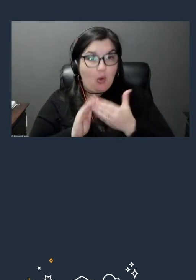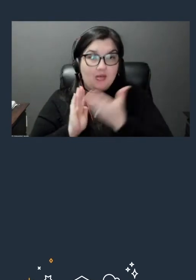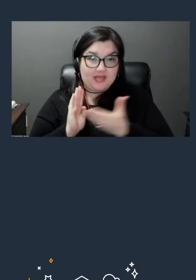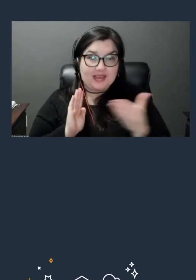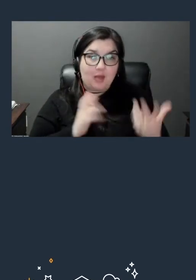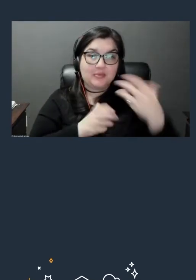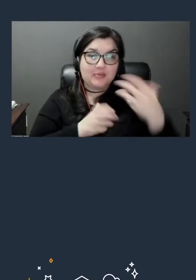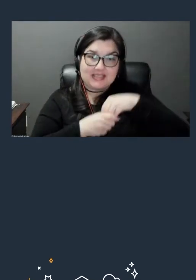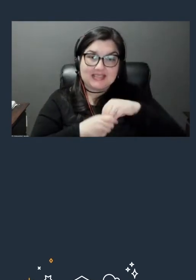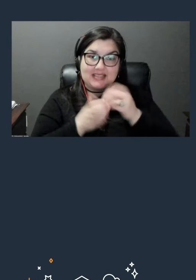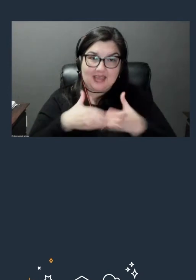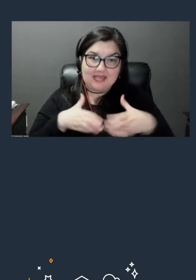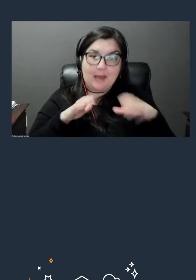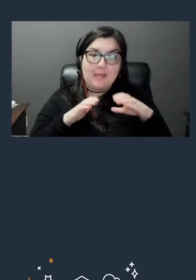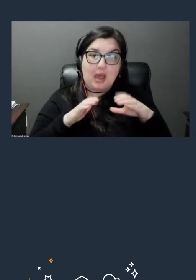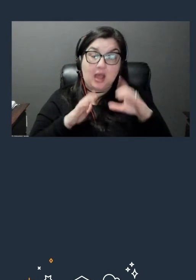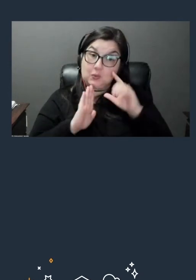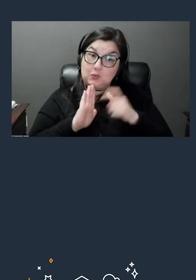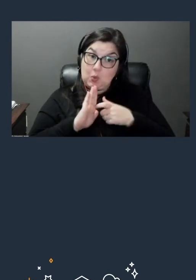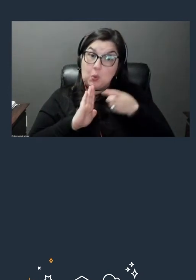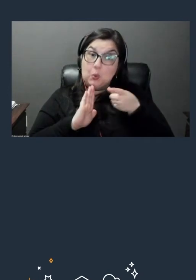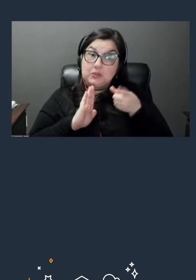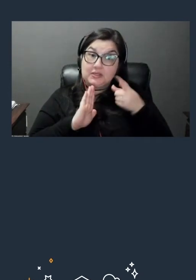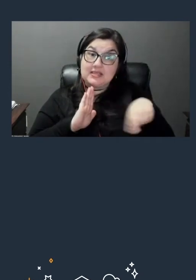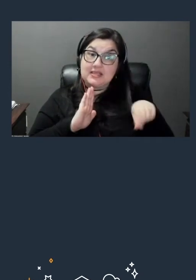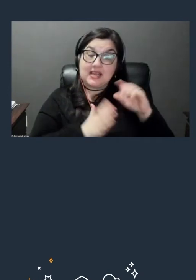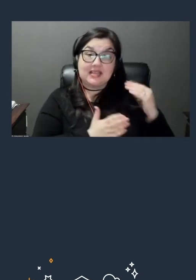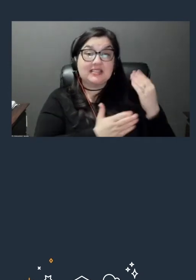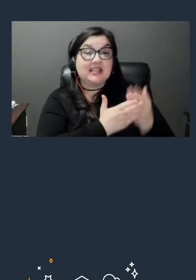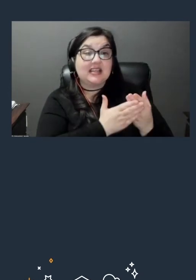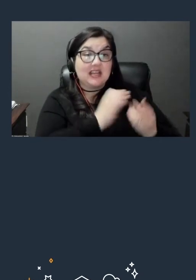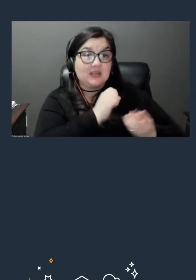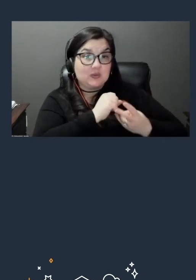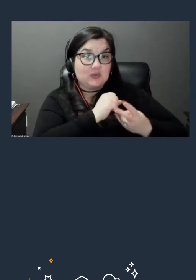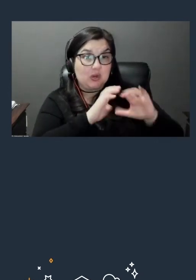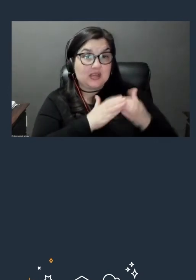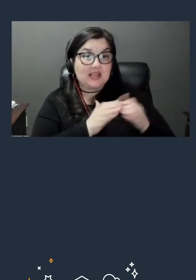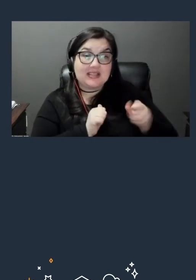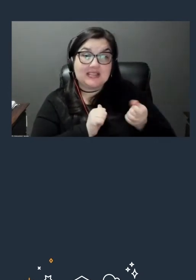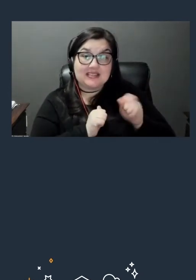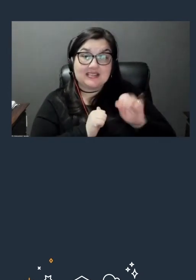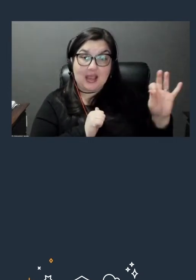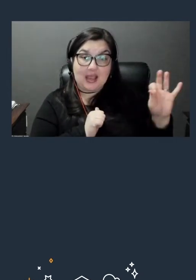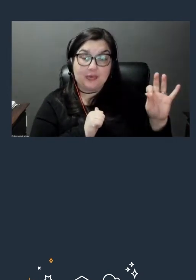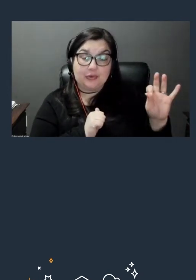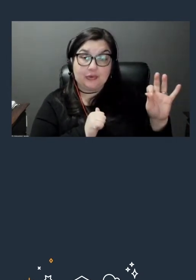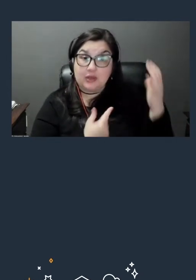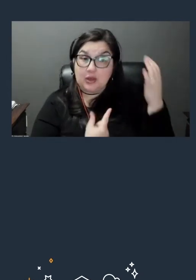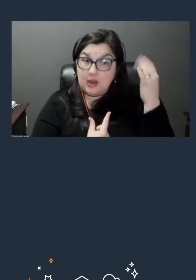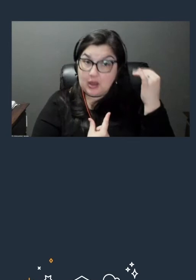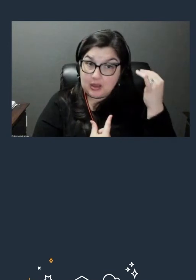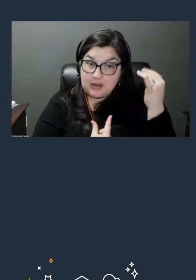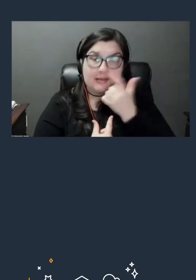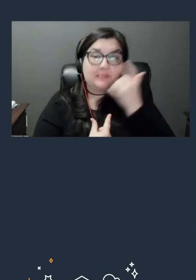You will notice that the destination storage class is disabled here, and that's because I'm using the second option